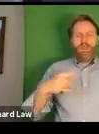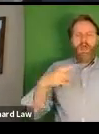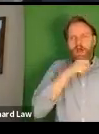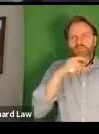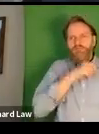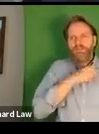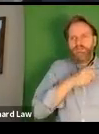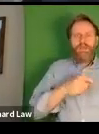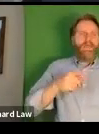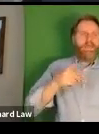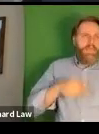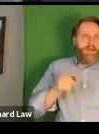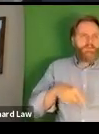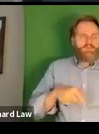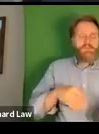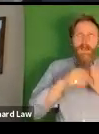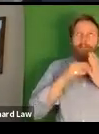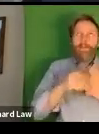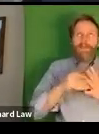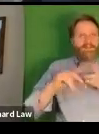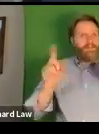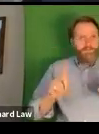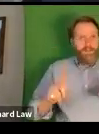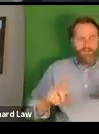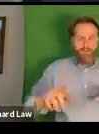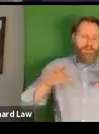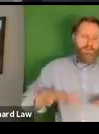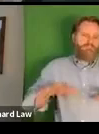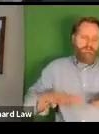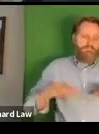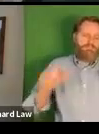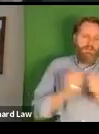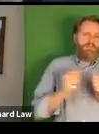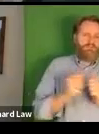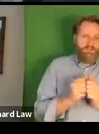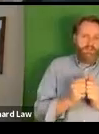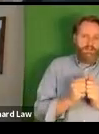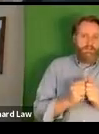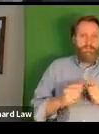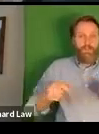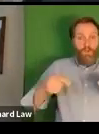people in this country I mean we've sat here and I want to